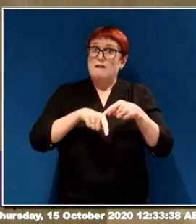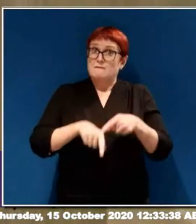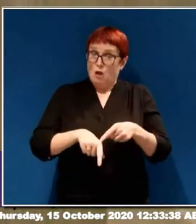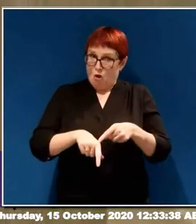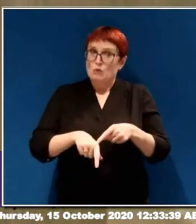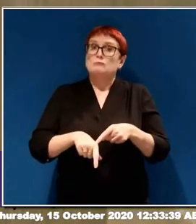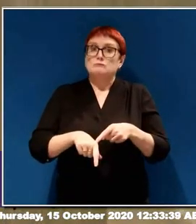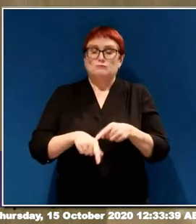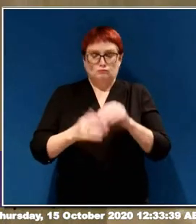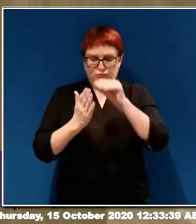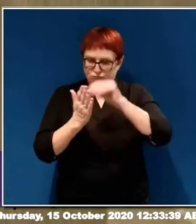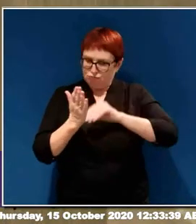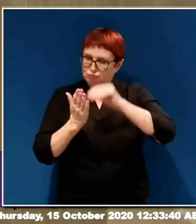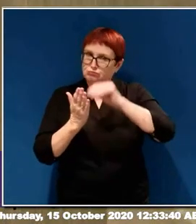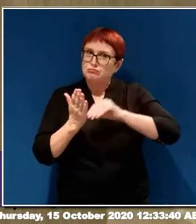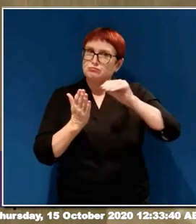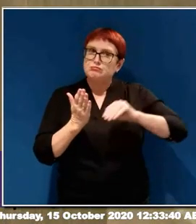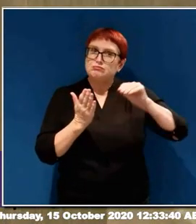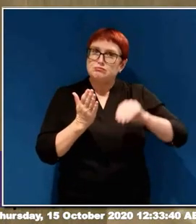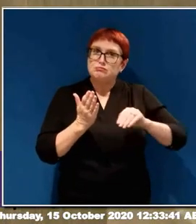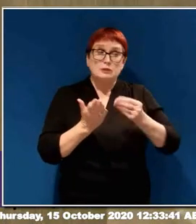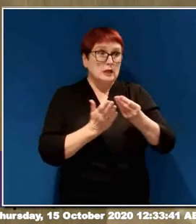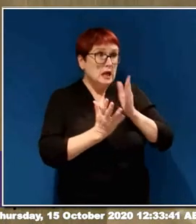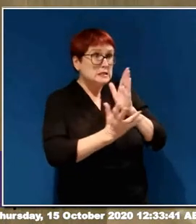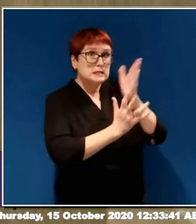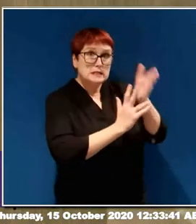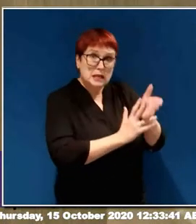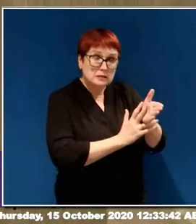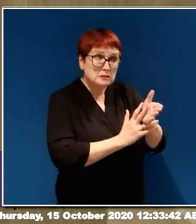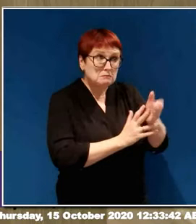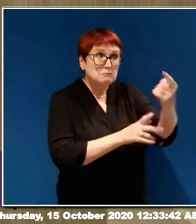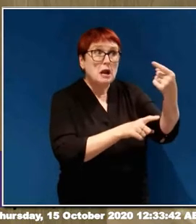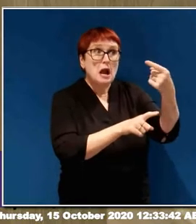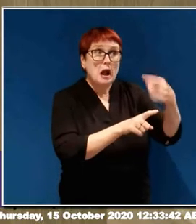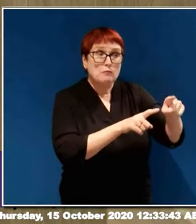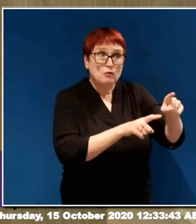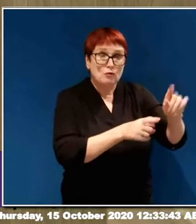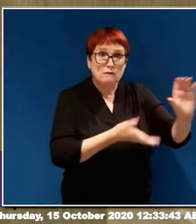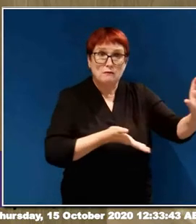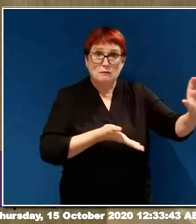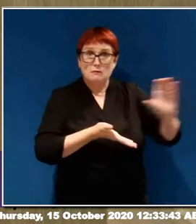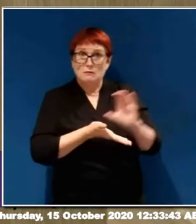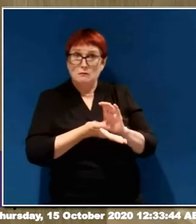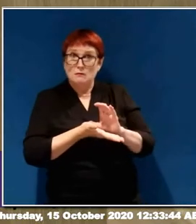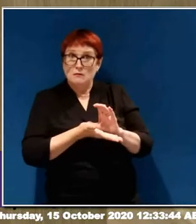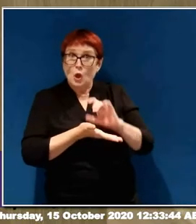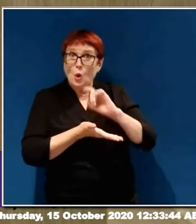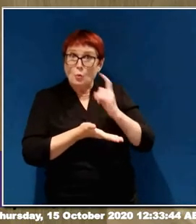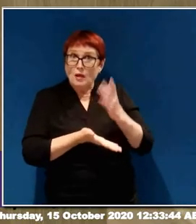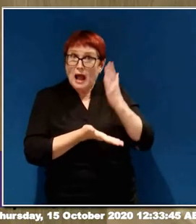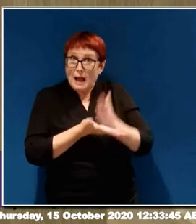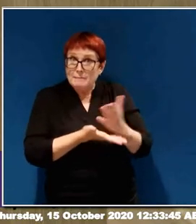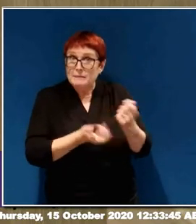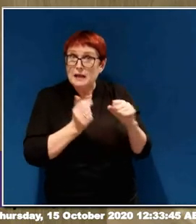there is no guarantee of funds flowing to the student in consequence? No.